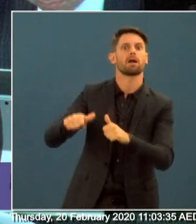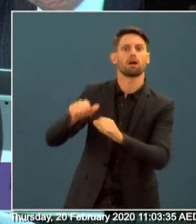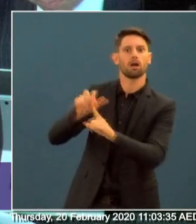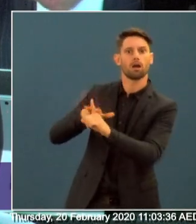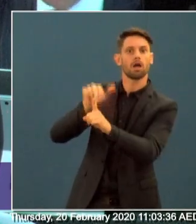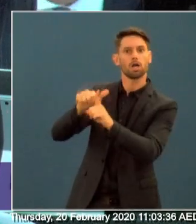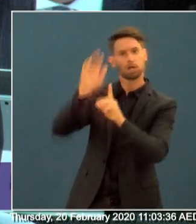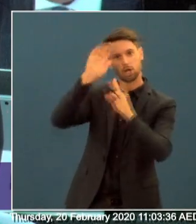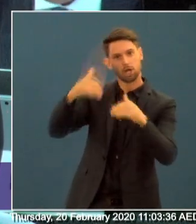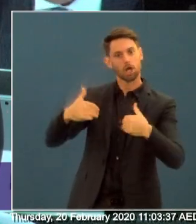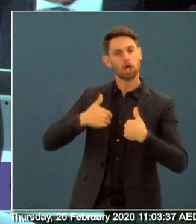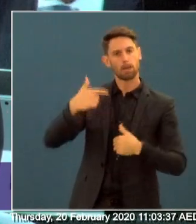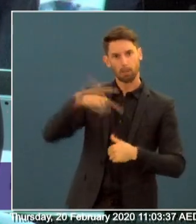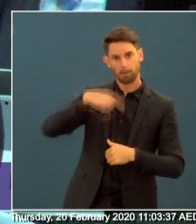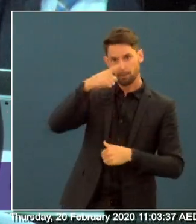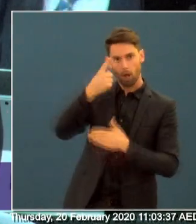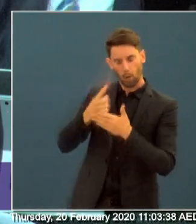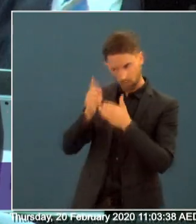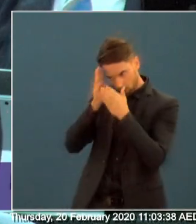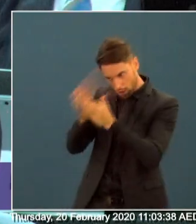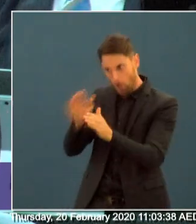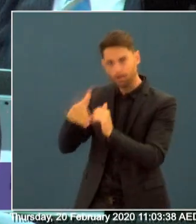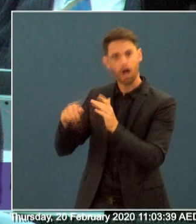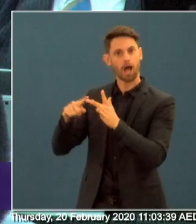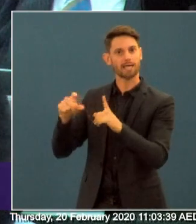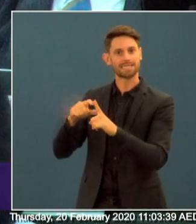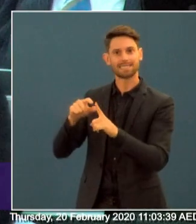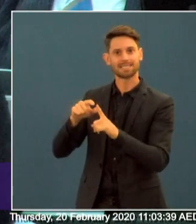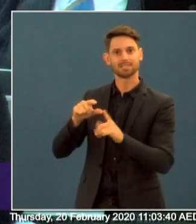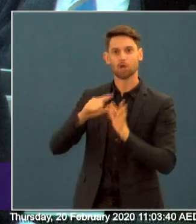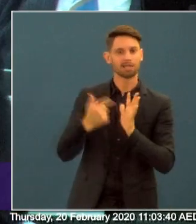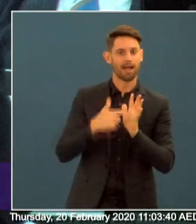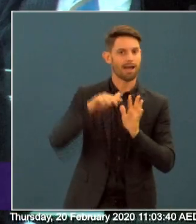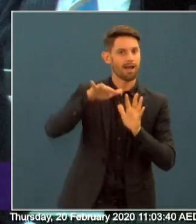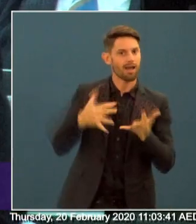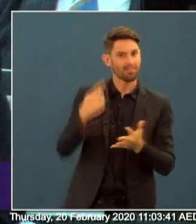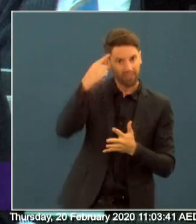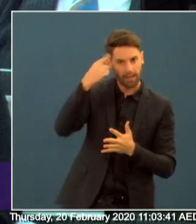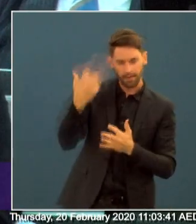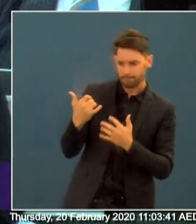as well. So what's likely to happen in terms of having a dual diagnosis?